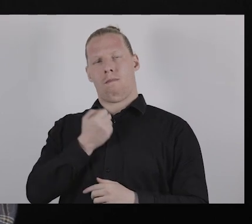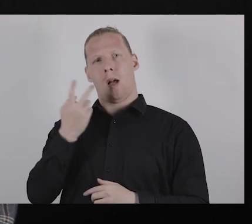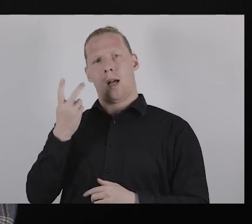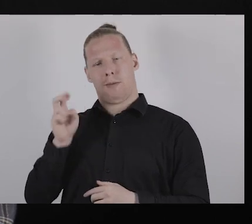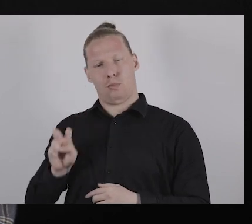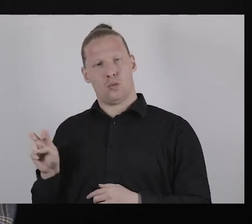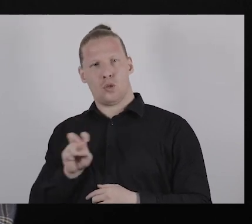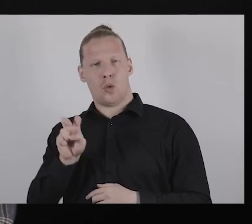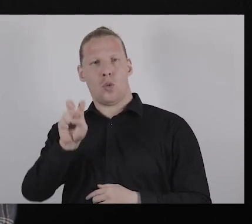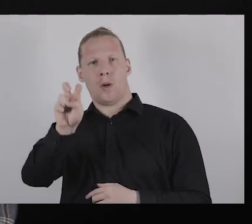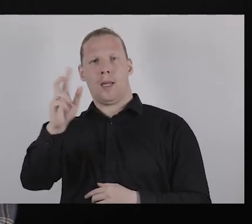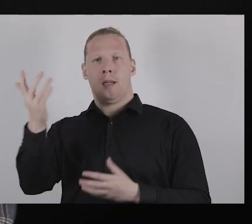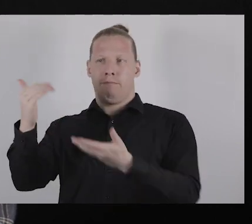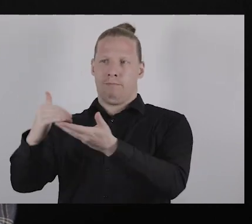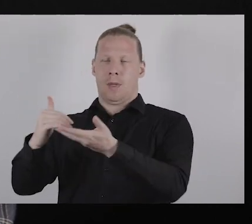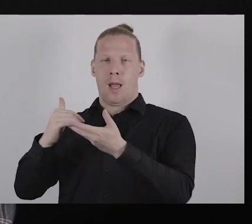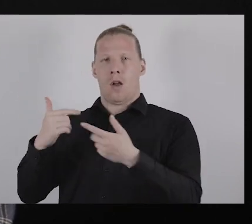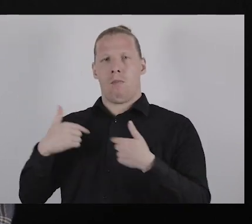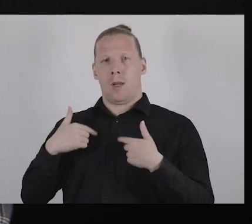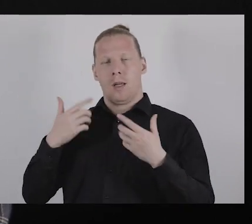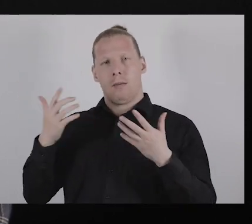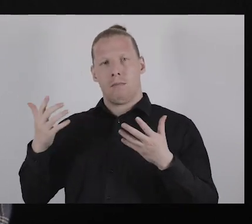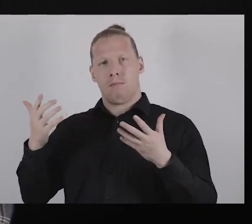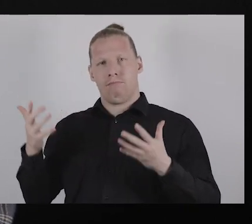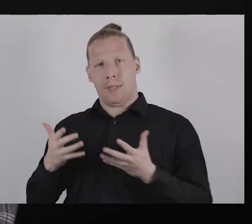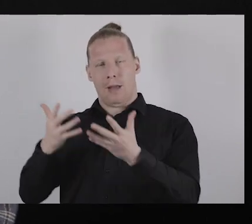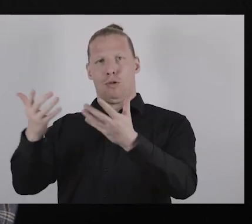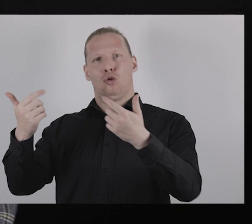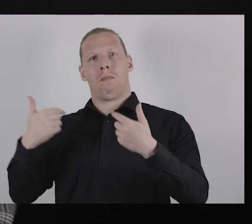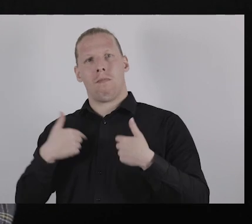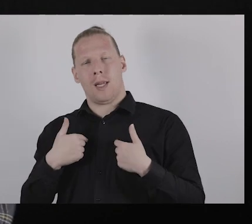along the pathway of my life — assisted me, encouraged me...